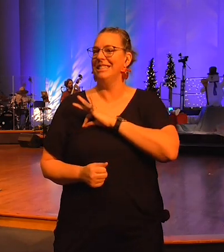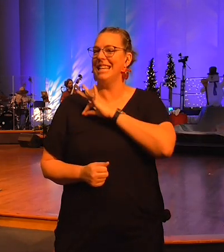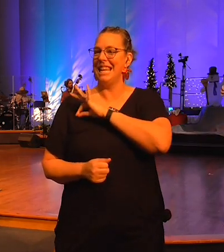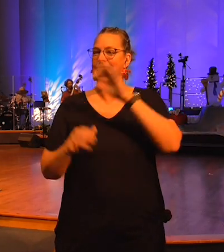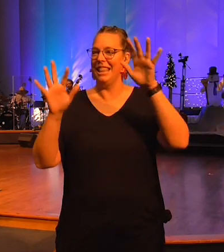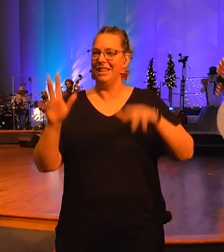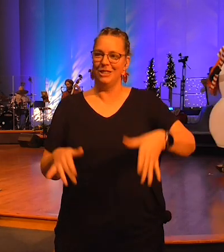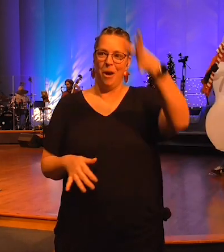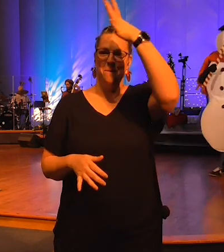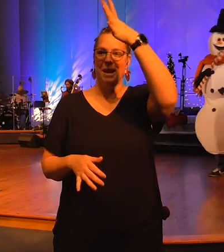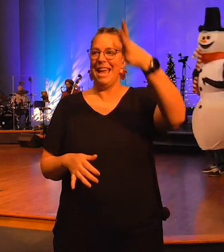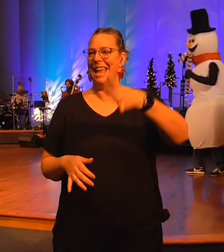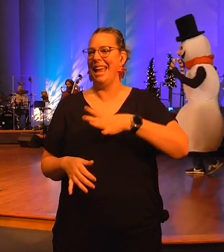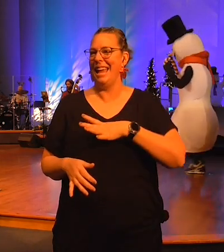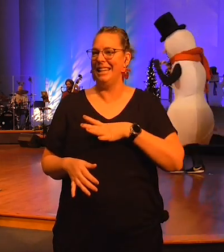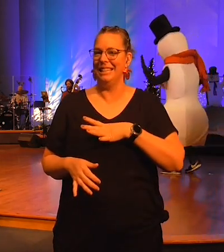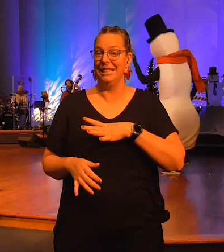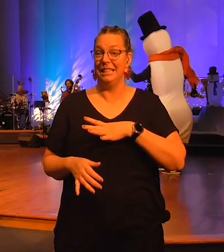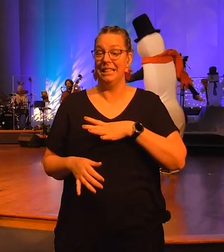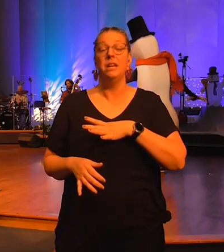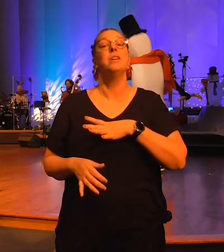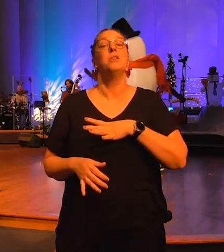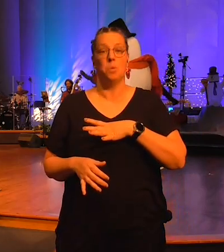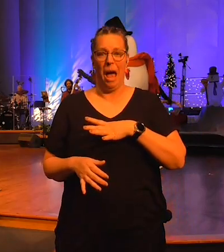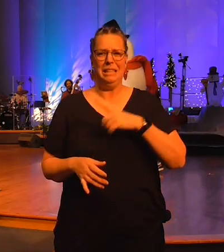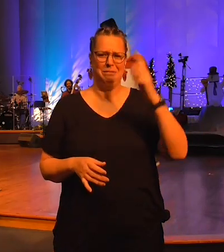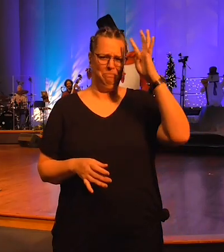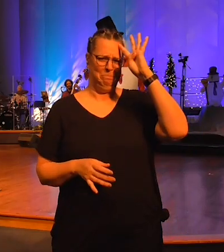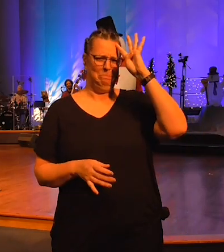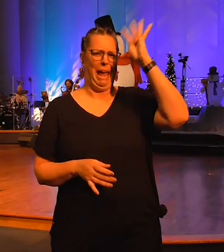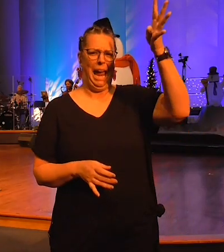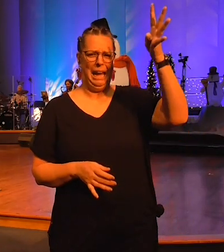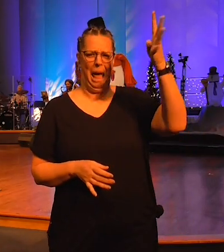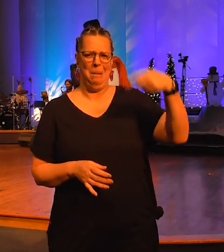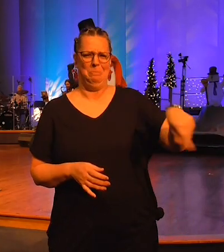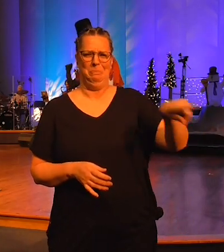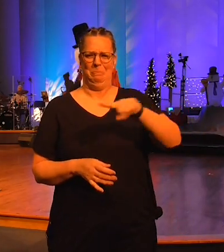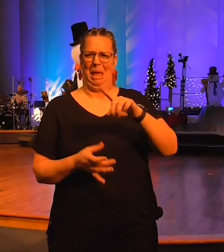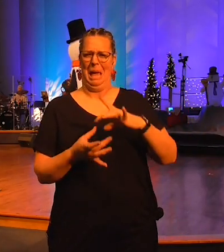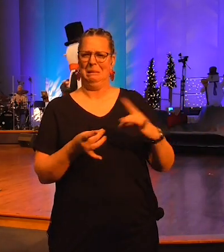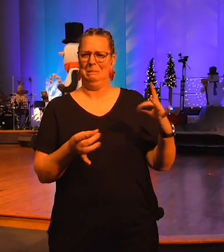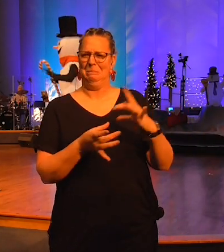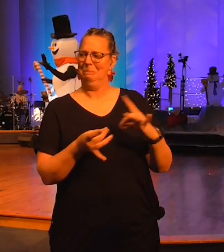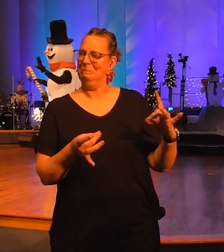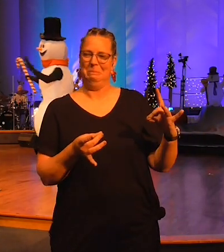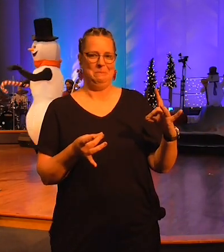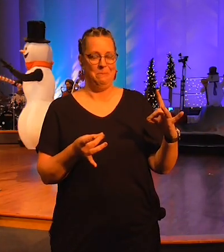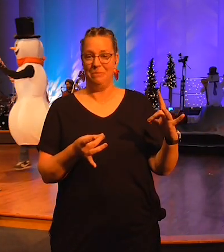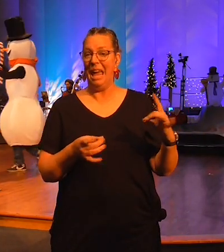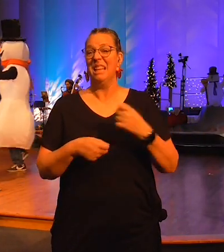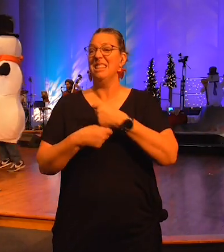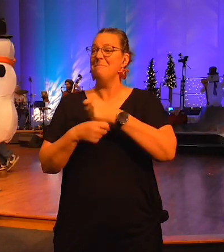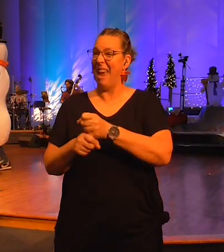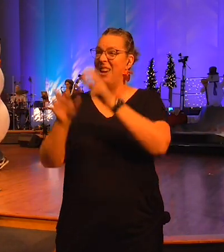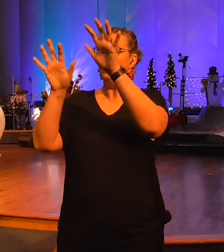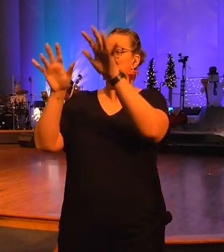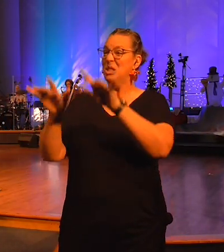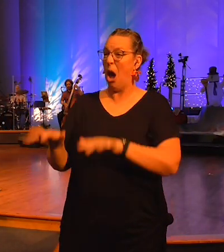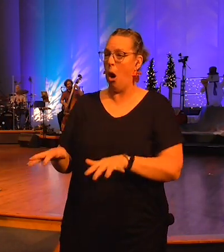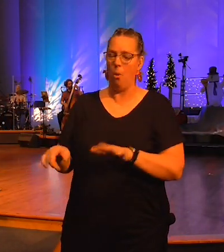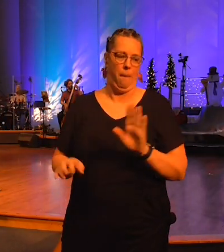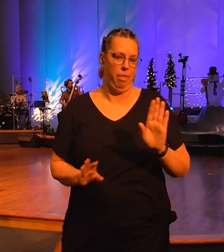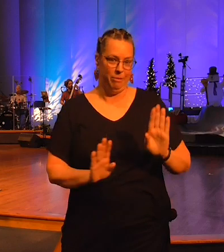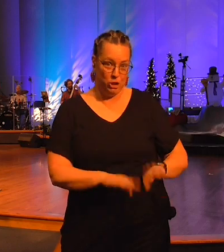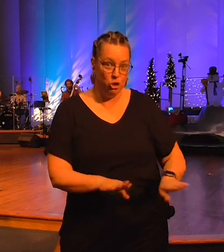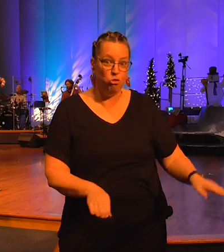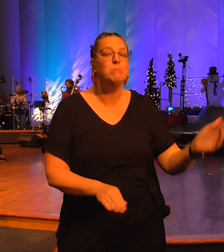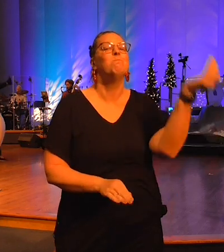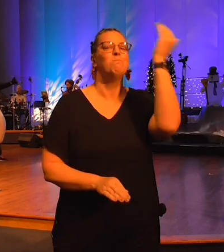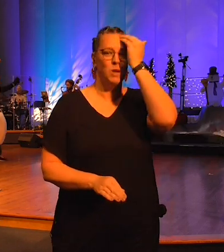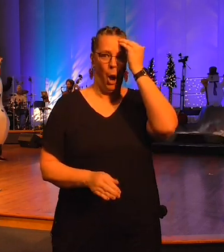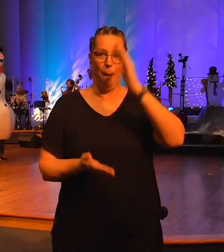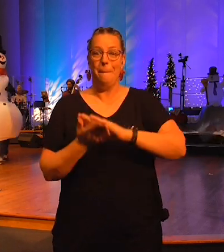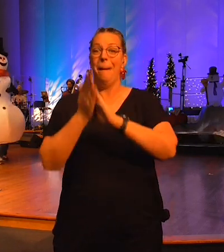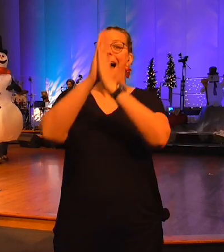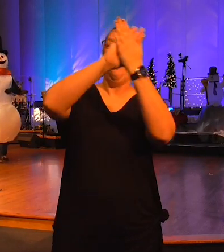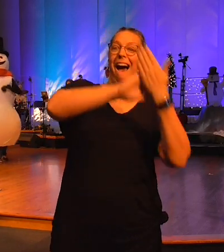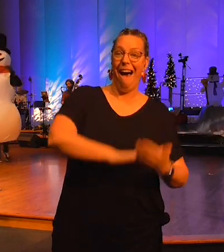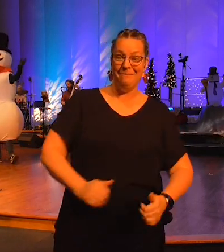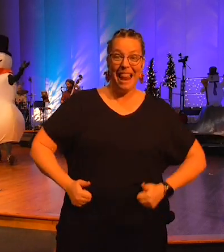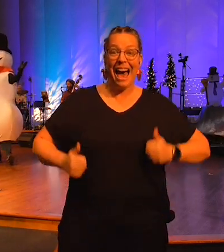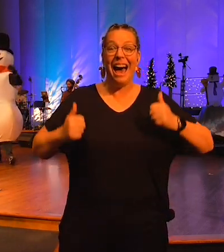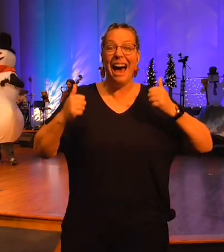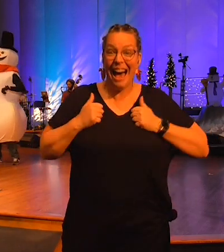eyes made out of coal Frosty the Snowman was a fairy tale they say he was made of snow but the